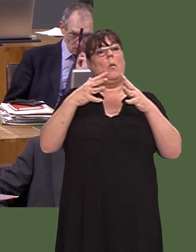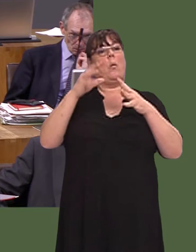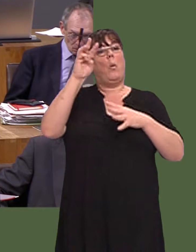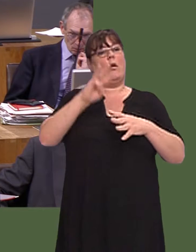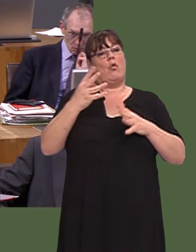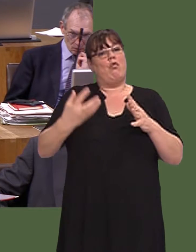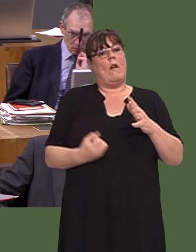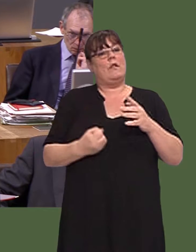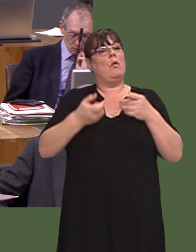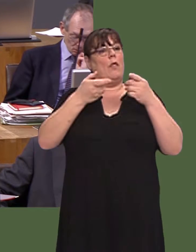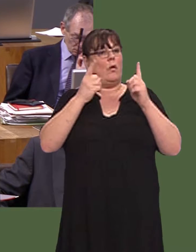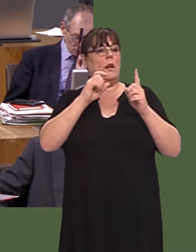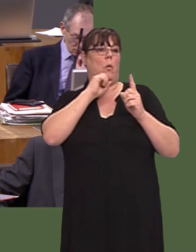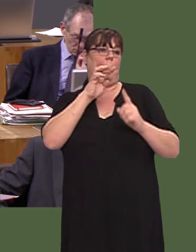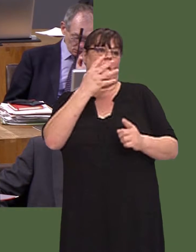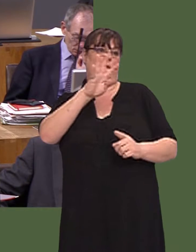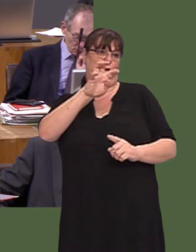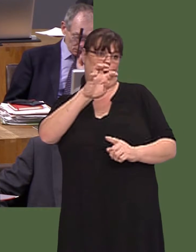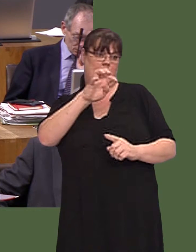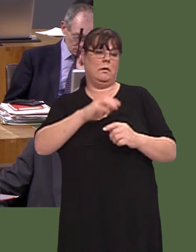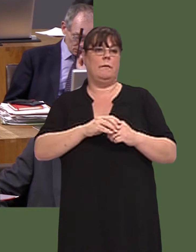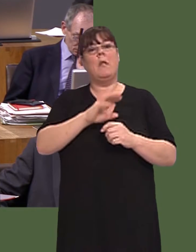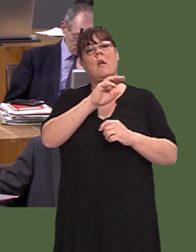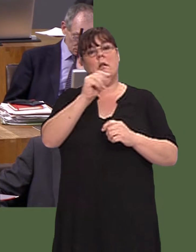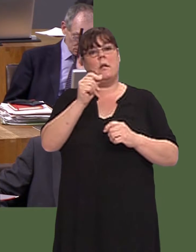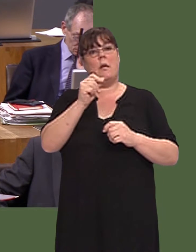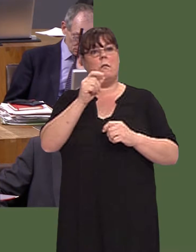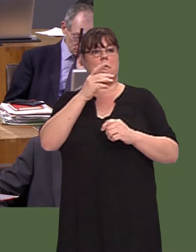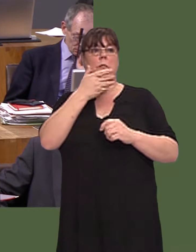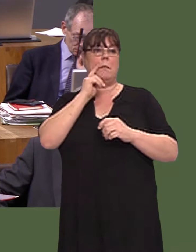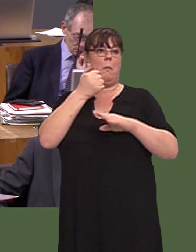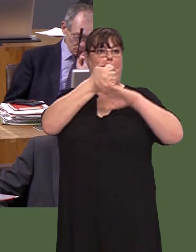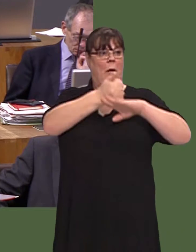Welsh Revenue Authority. There will be some people who will be able to be based at home in order to work.